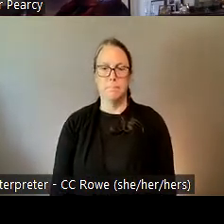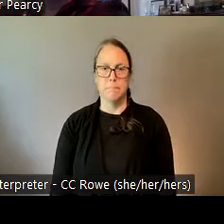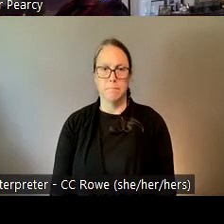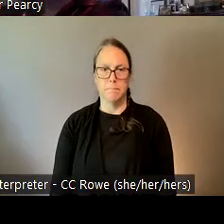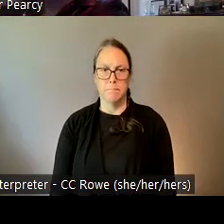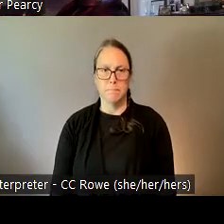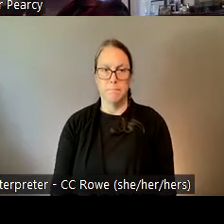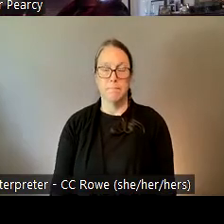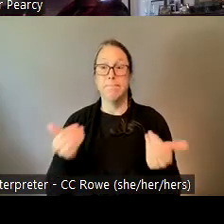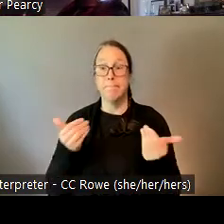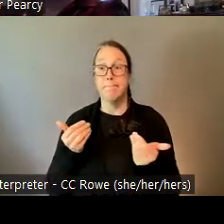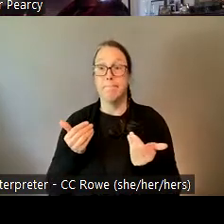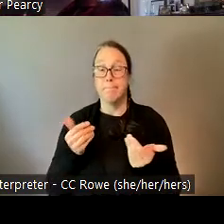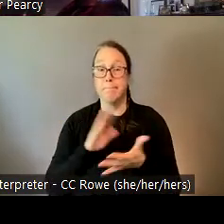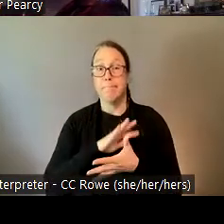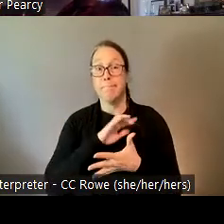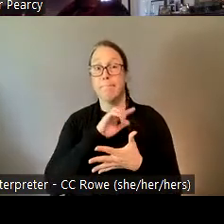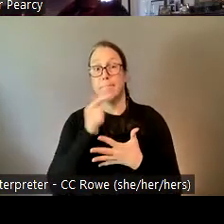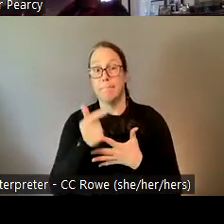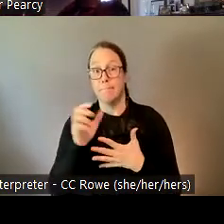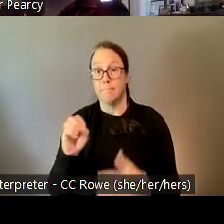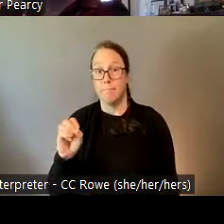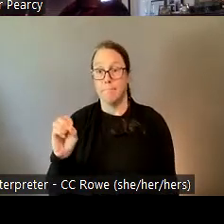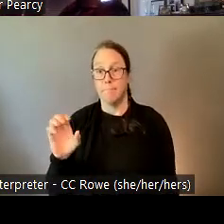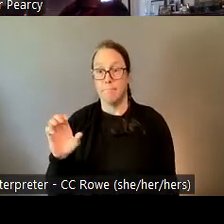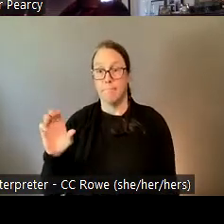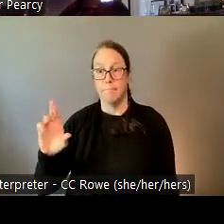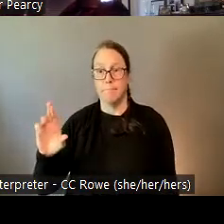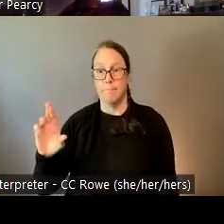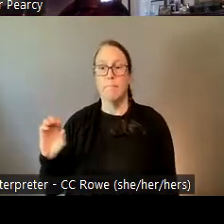Moving on to OCR, optical character recognition.